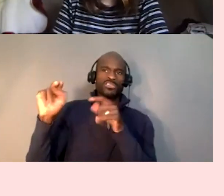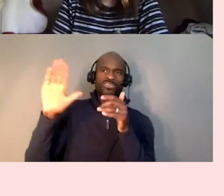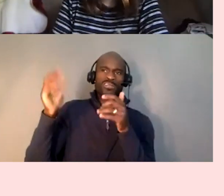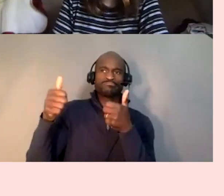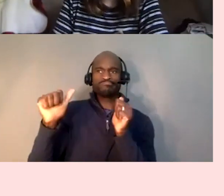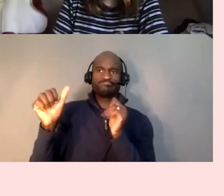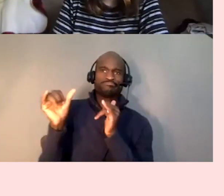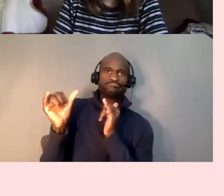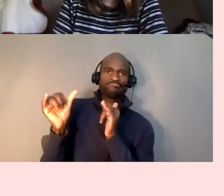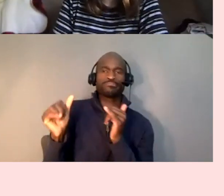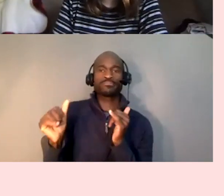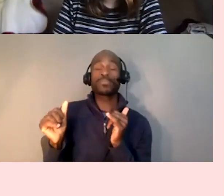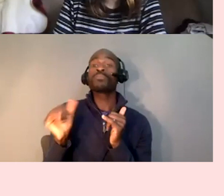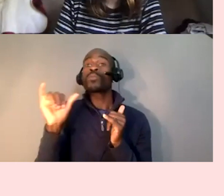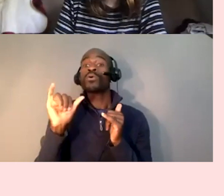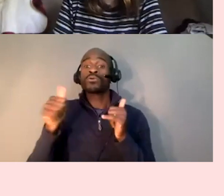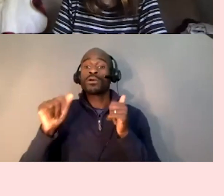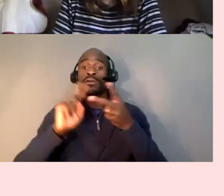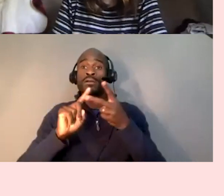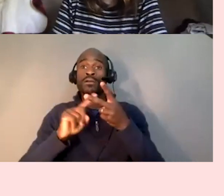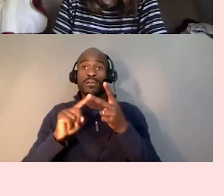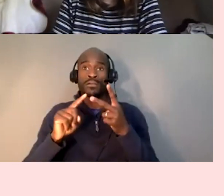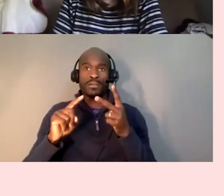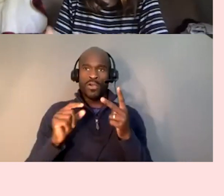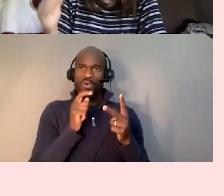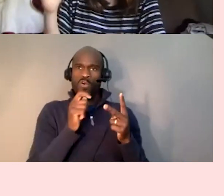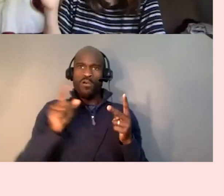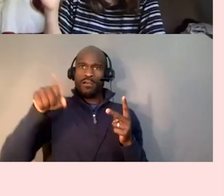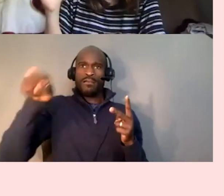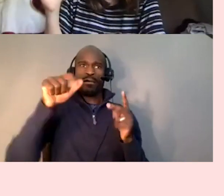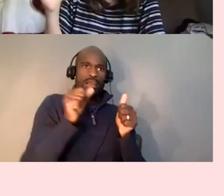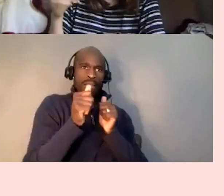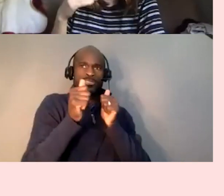your competition is, what are you competing with, what do you need to be better than and